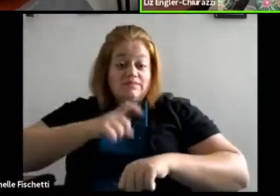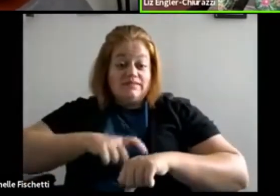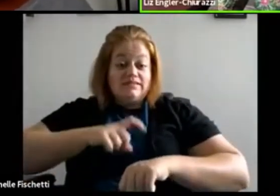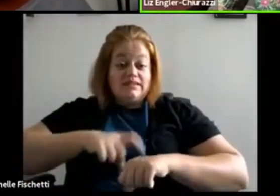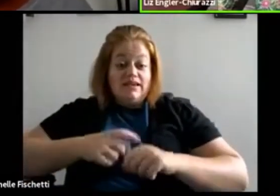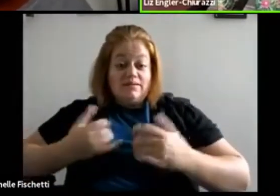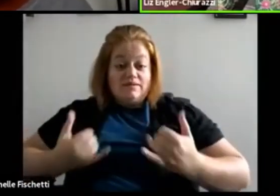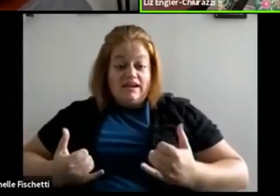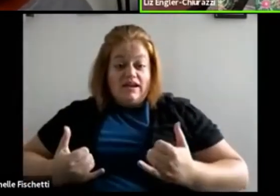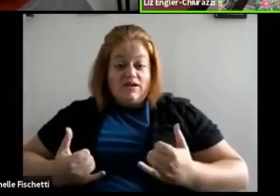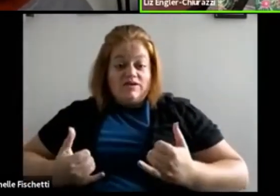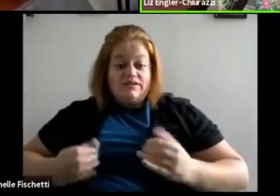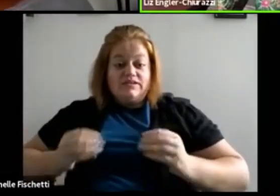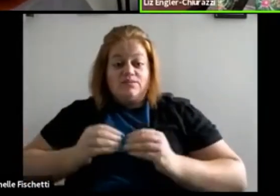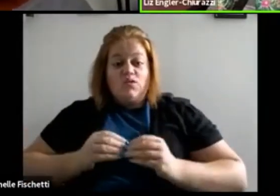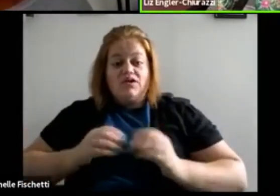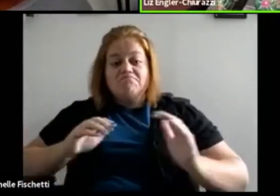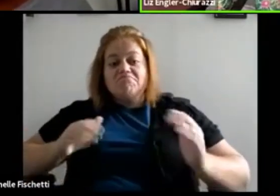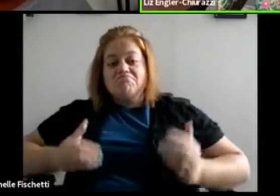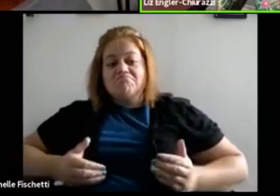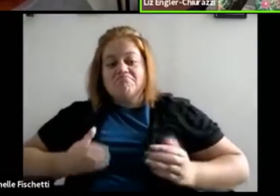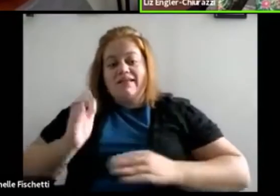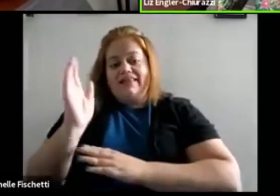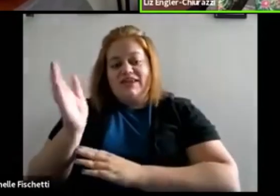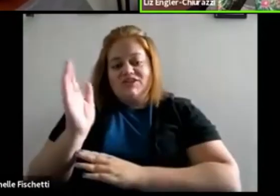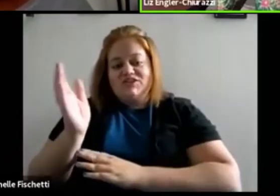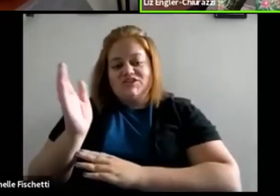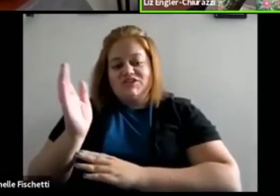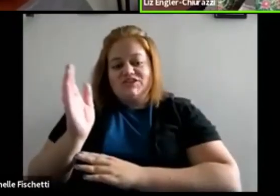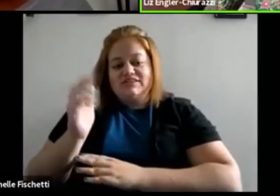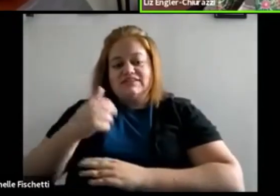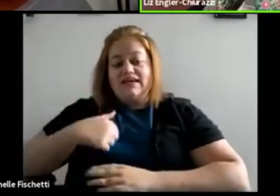guest lectures here and there although I used to teach as a graduate student